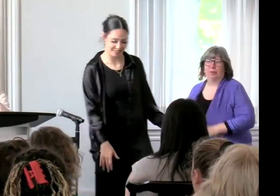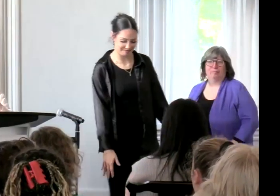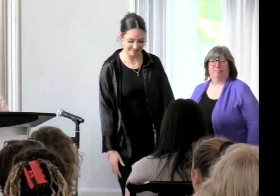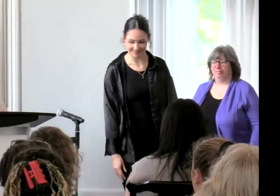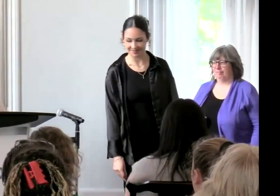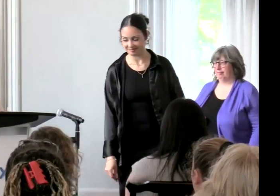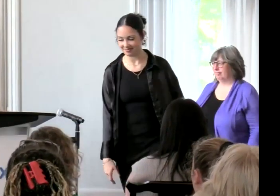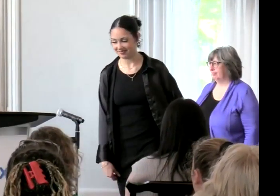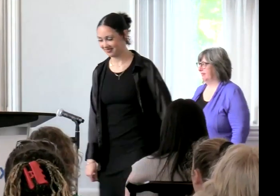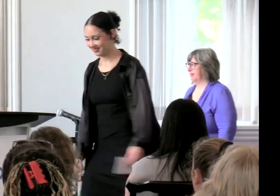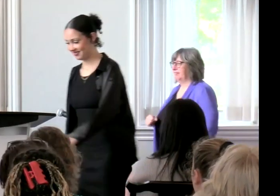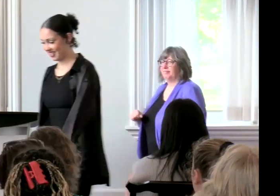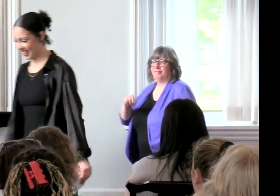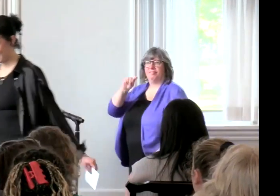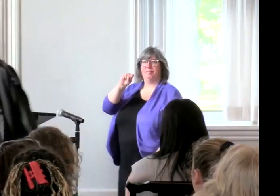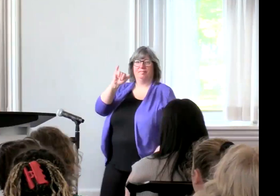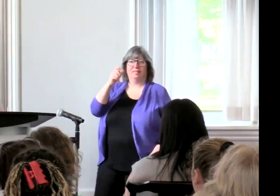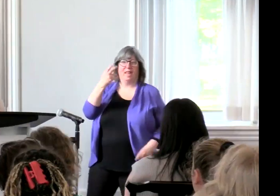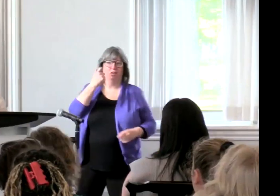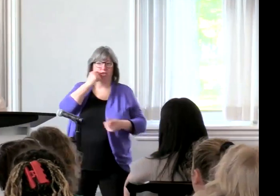Taylah has just graduated and first full-time job